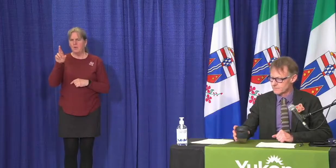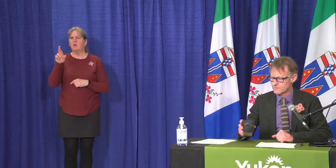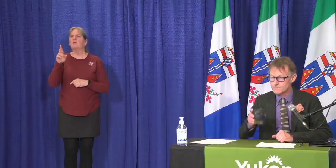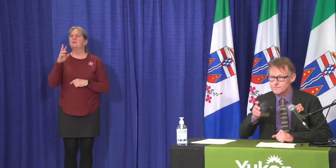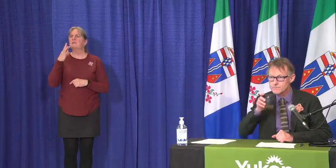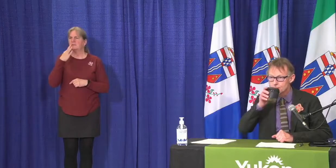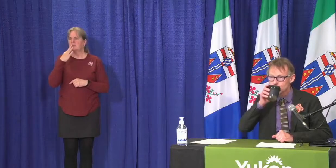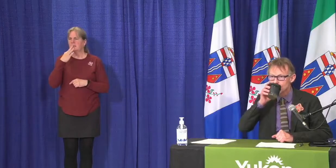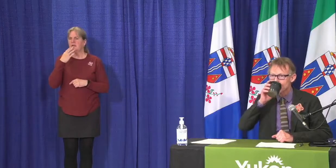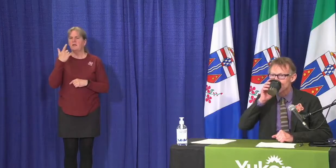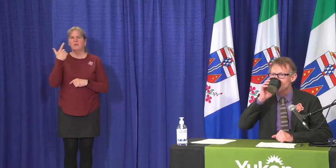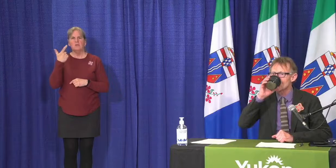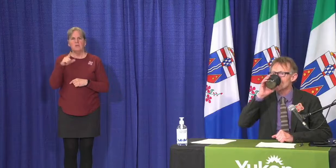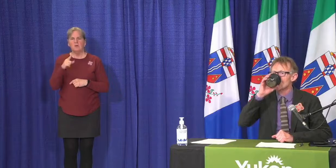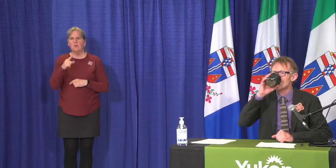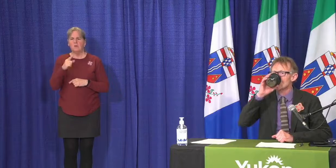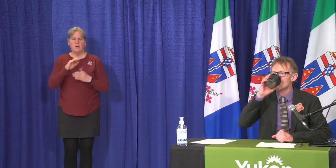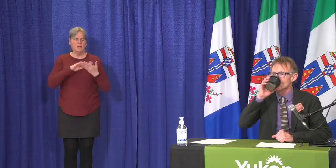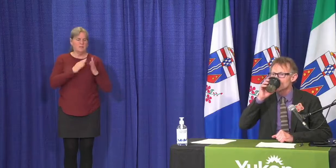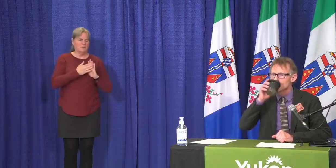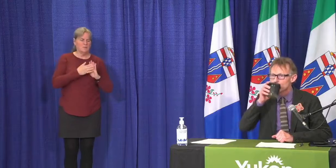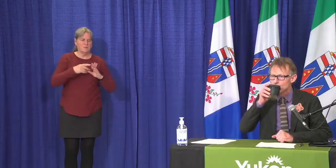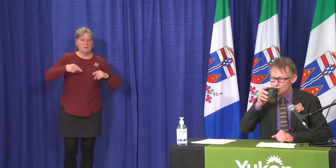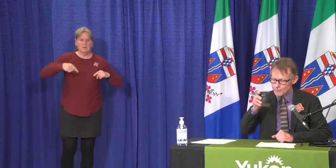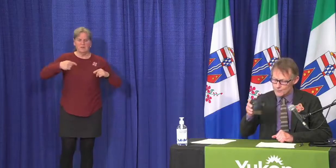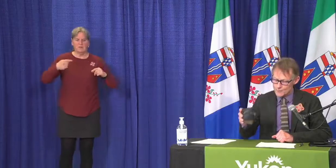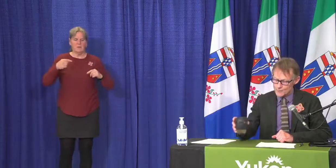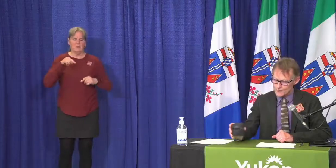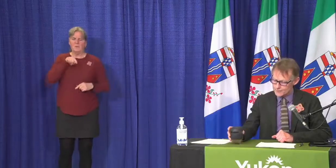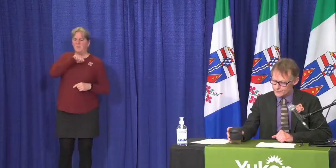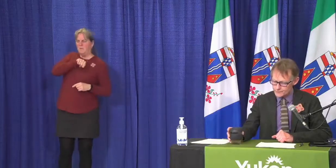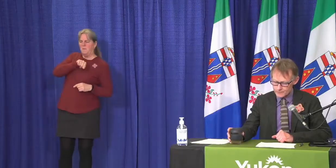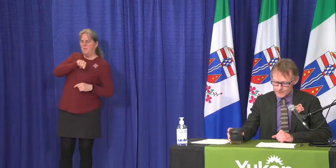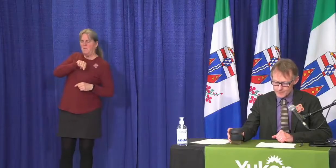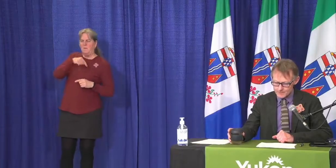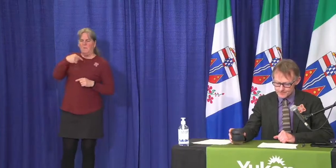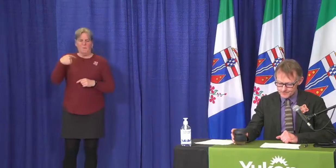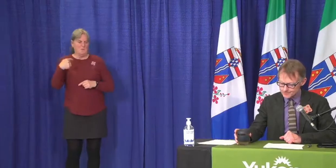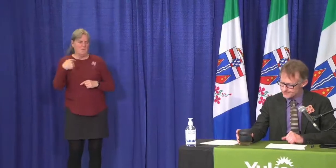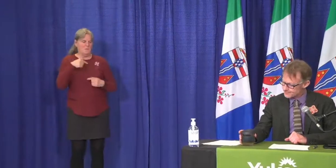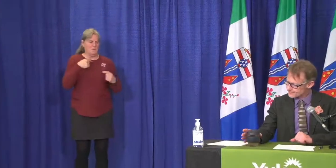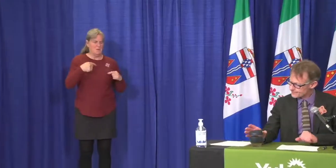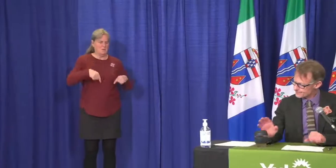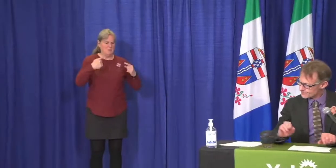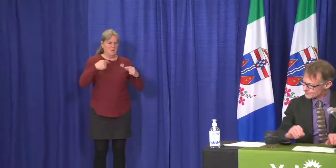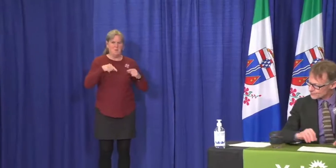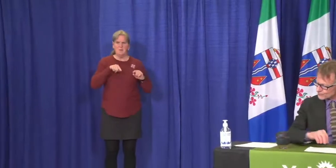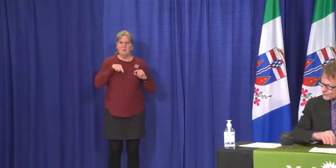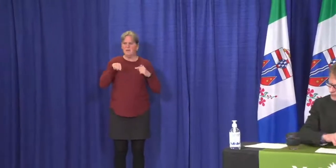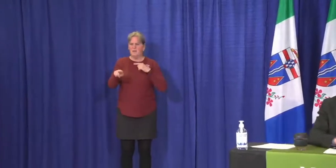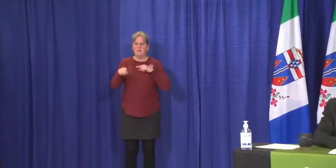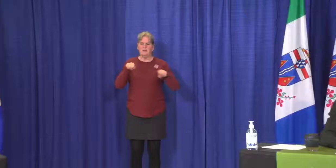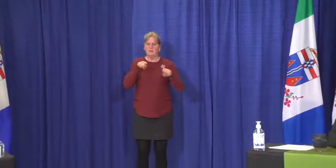minister, the premier did say pitting one community against another will have everyone